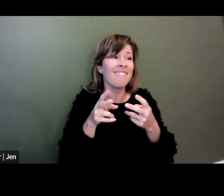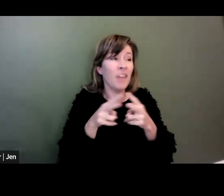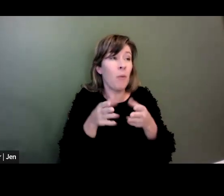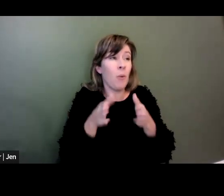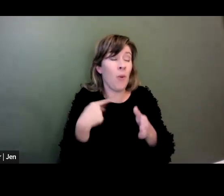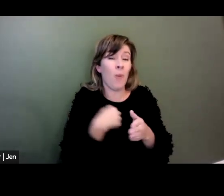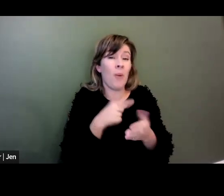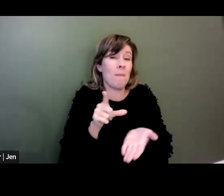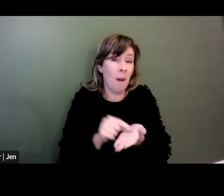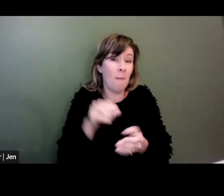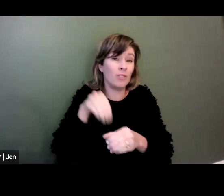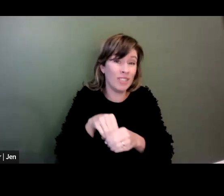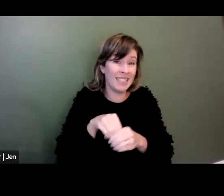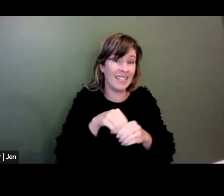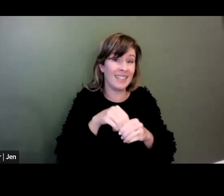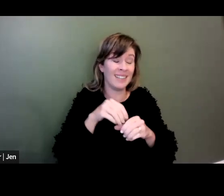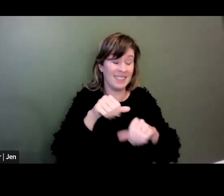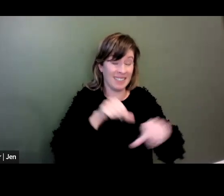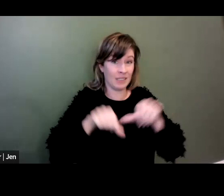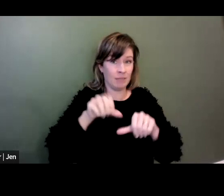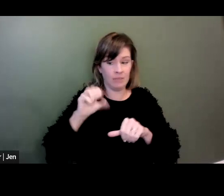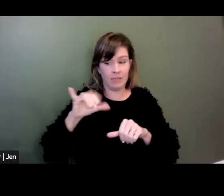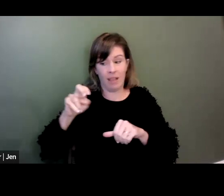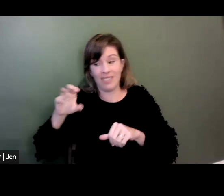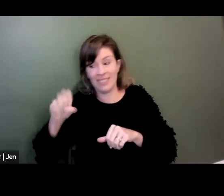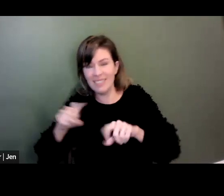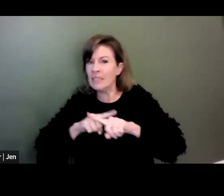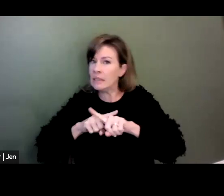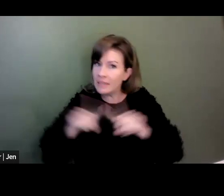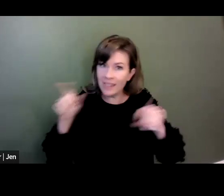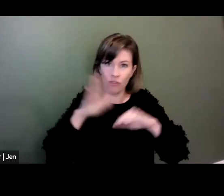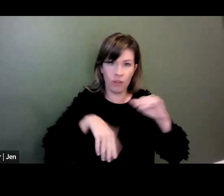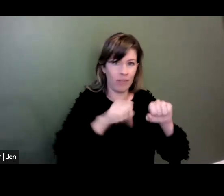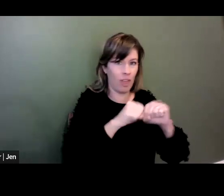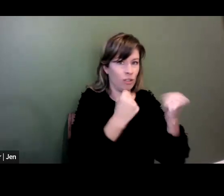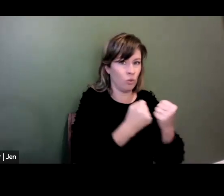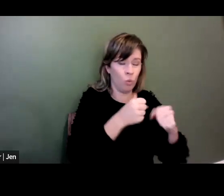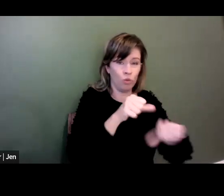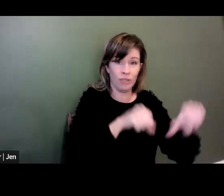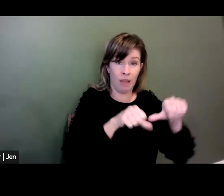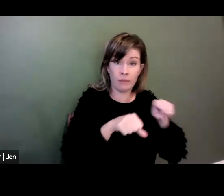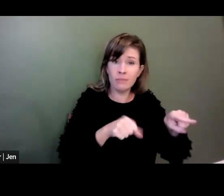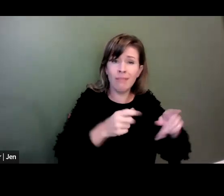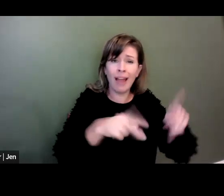from the social sciences.